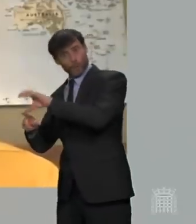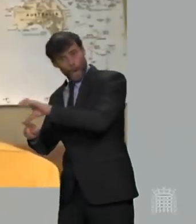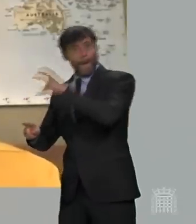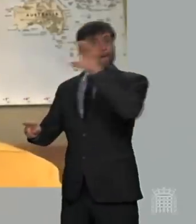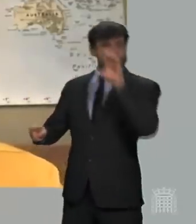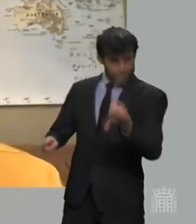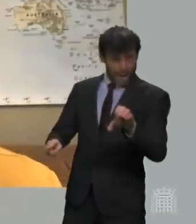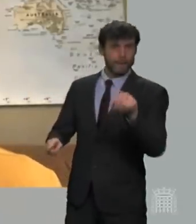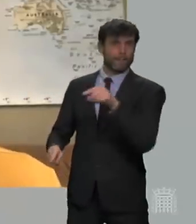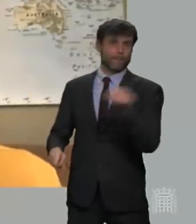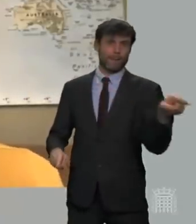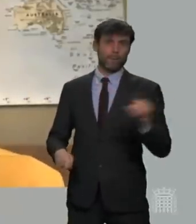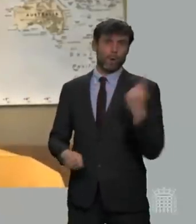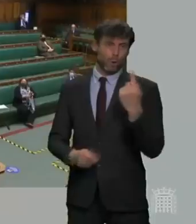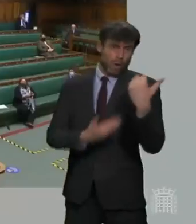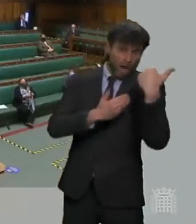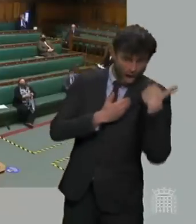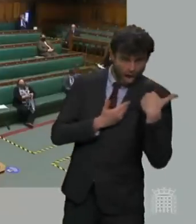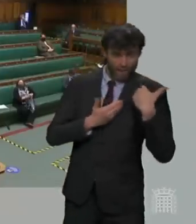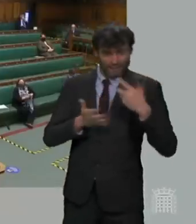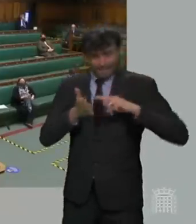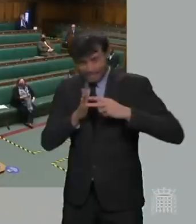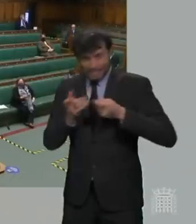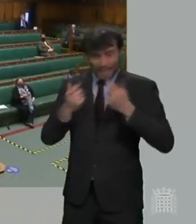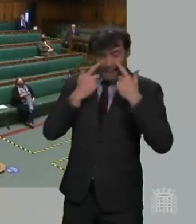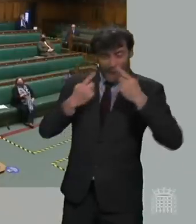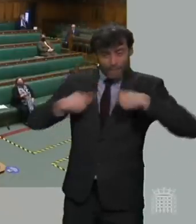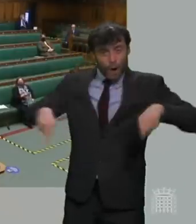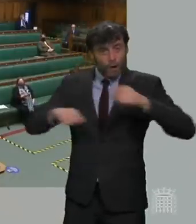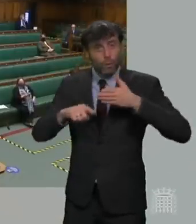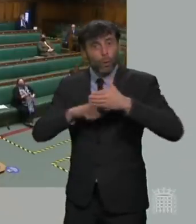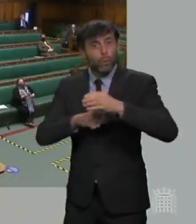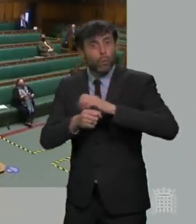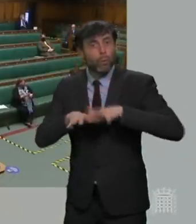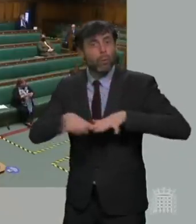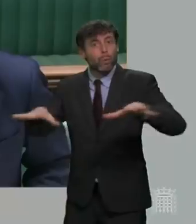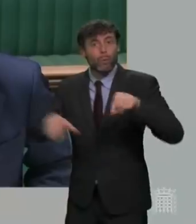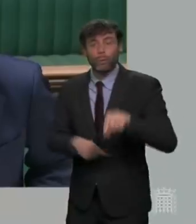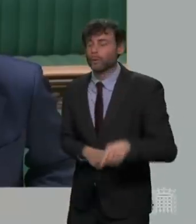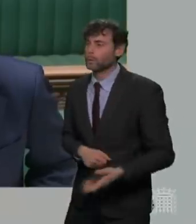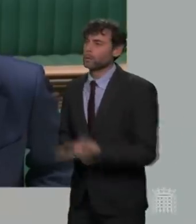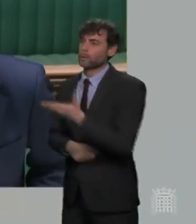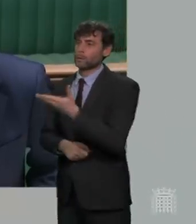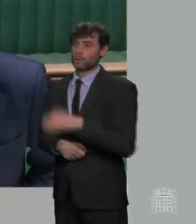through the pandemic? >> The Prime Minister Actually I think that the hon. Lady is making an important point about the discrepancy in